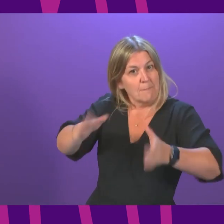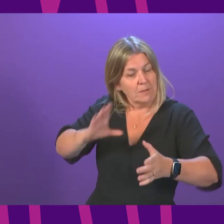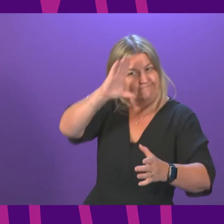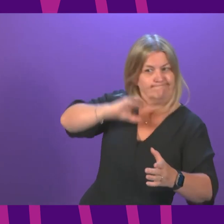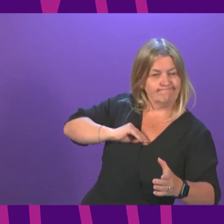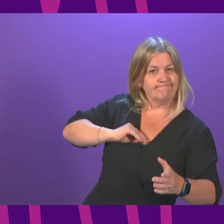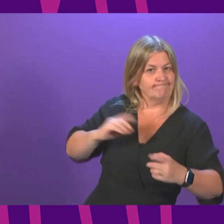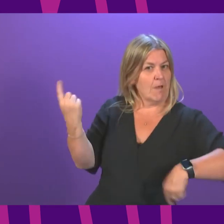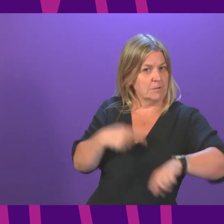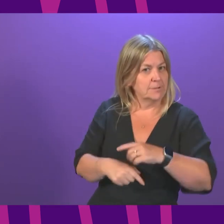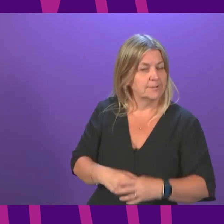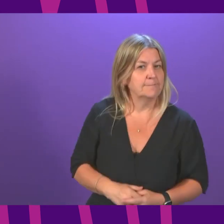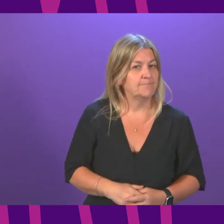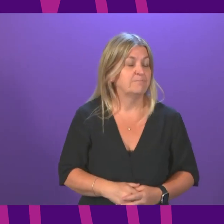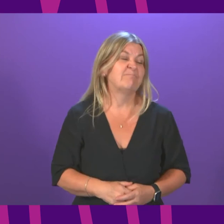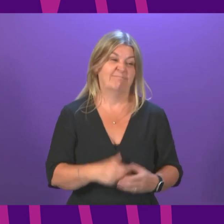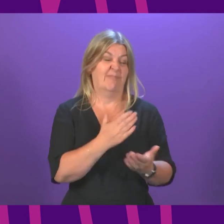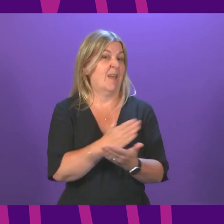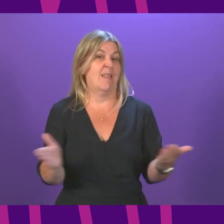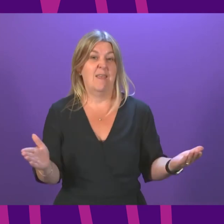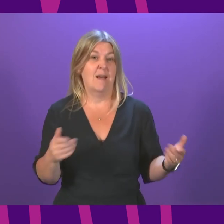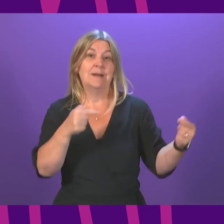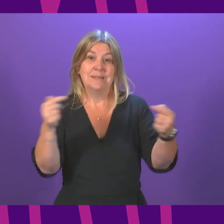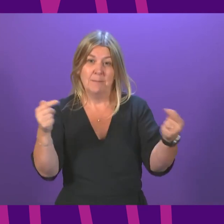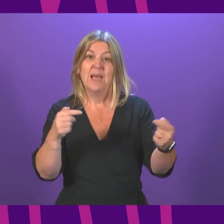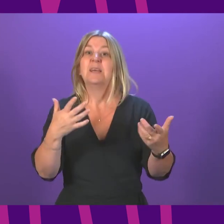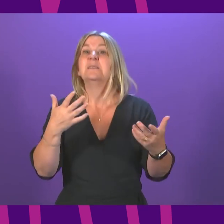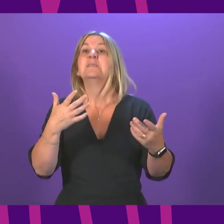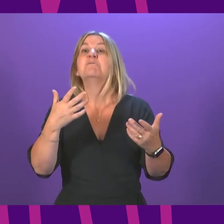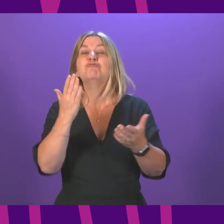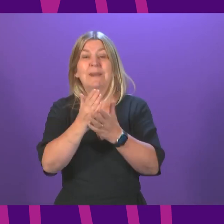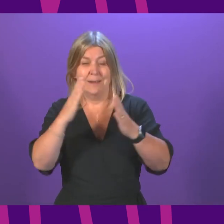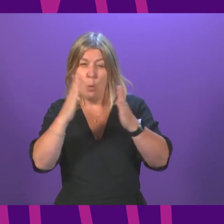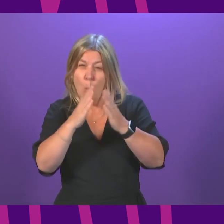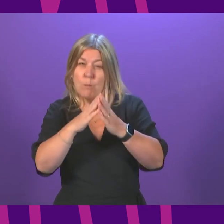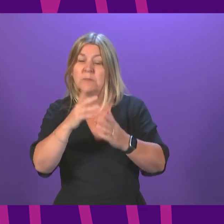conditions and precarious incomes. There will be questions about economic justice on which parties have different views.